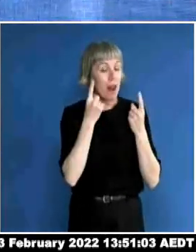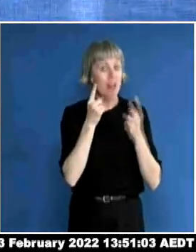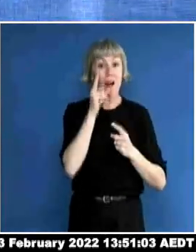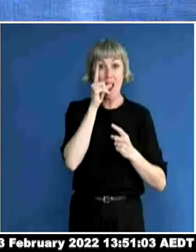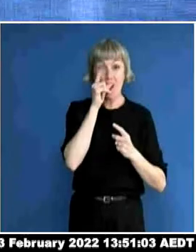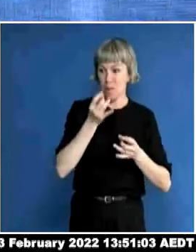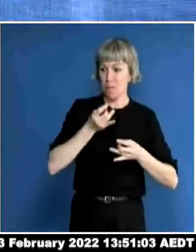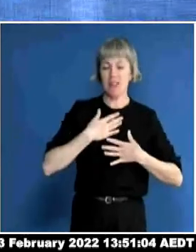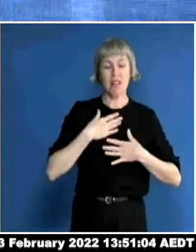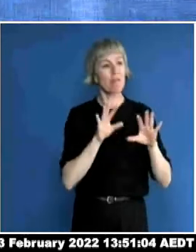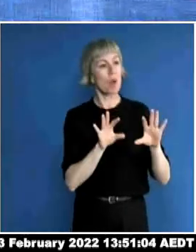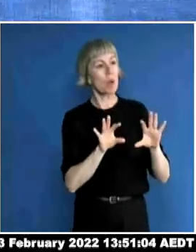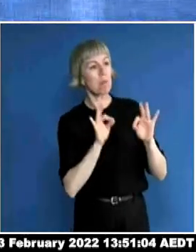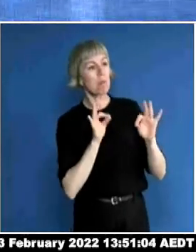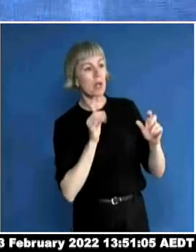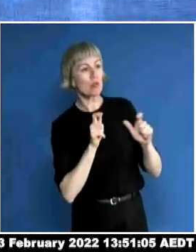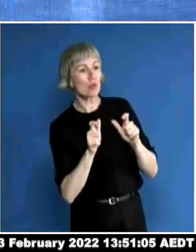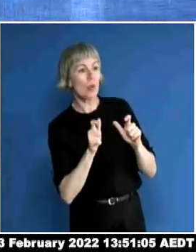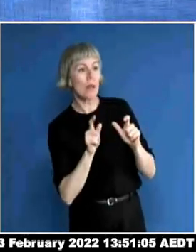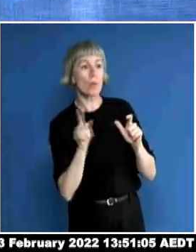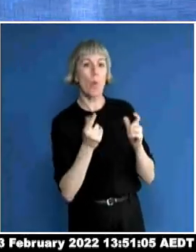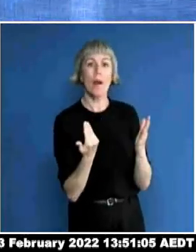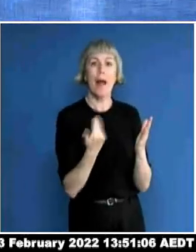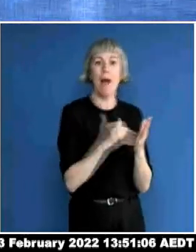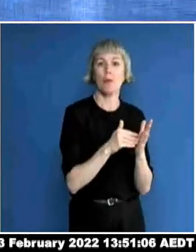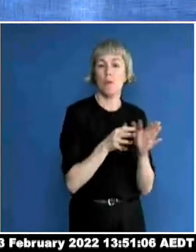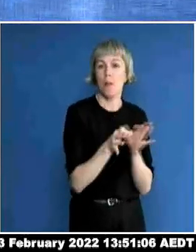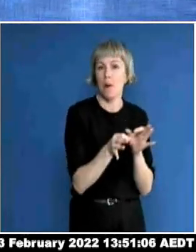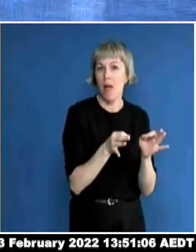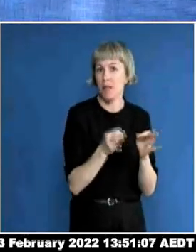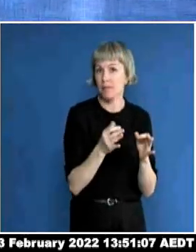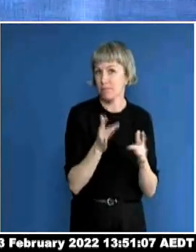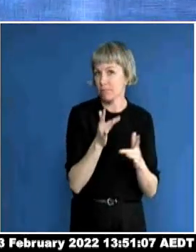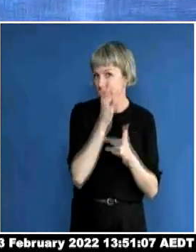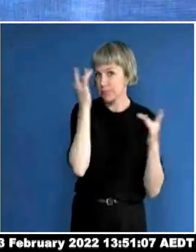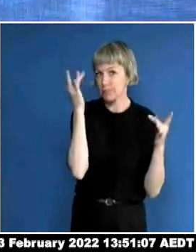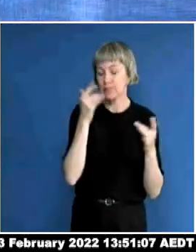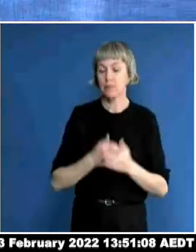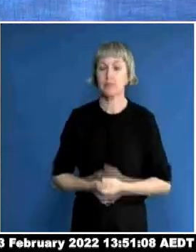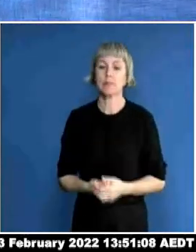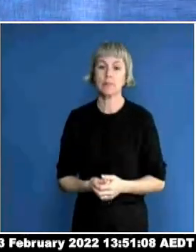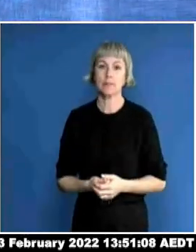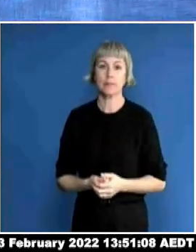Now, you've mentioned meeting with JC-1, the job coach.